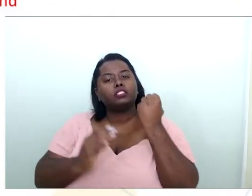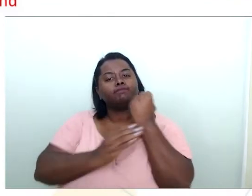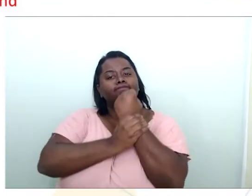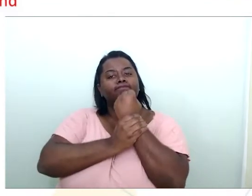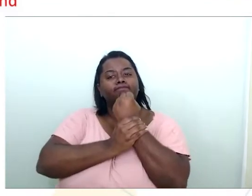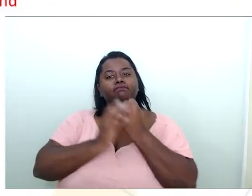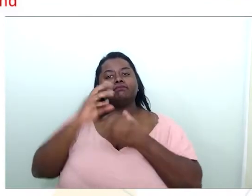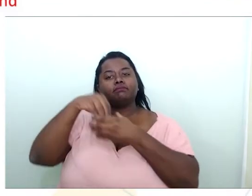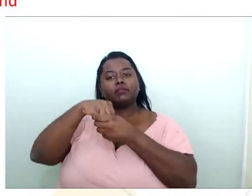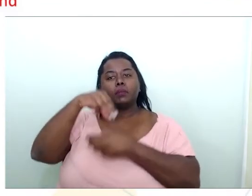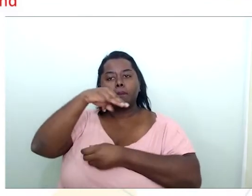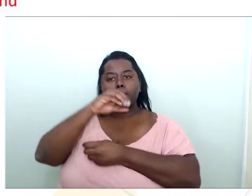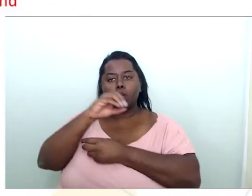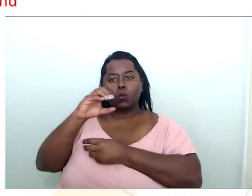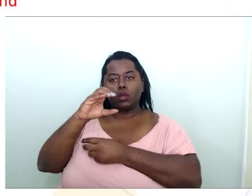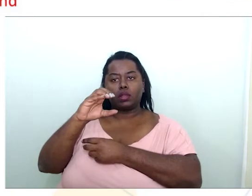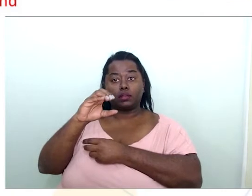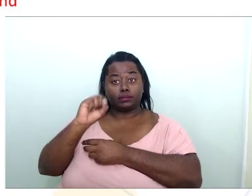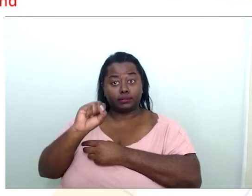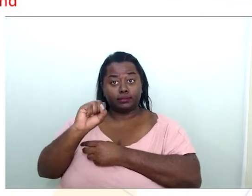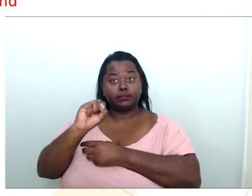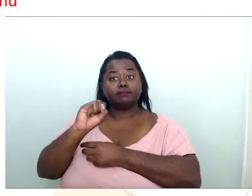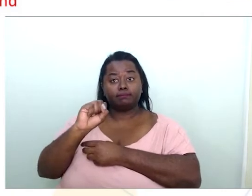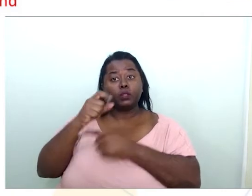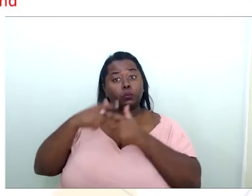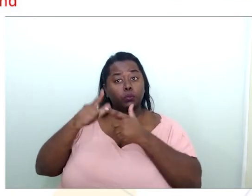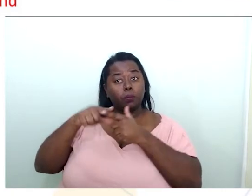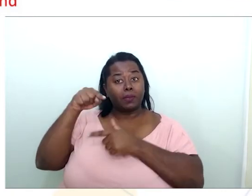with MOOCs also has been that everything that we have known about online